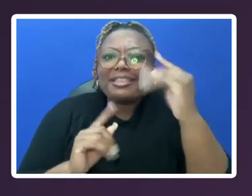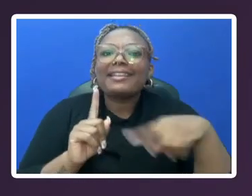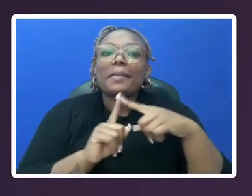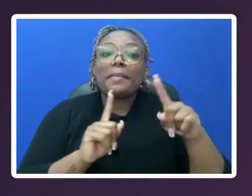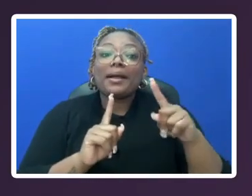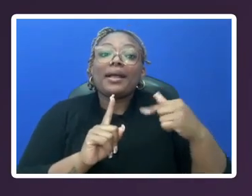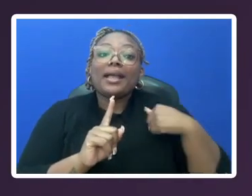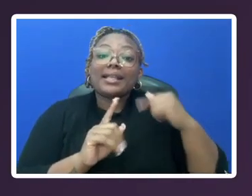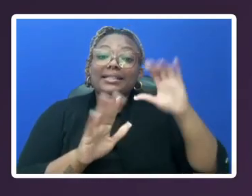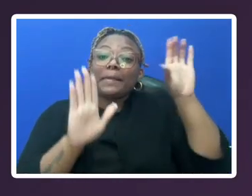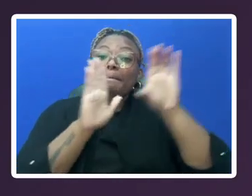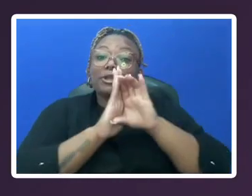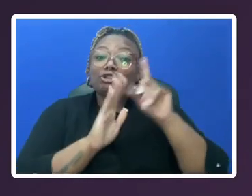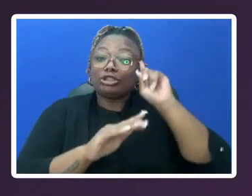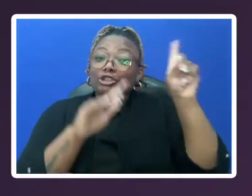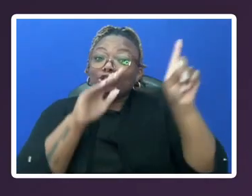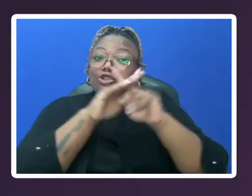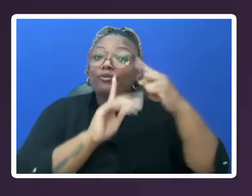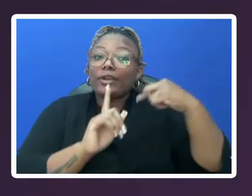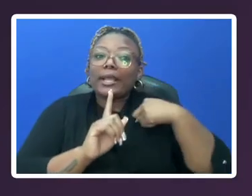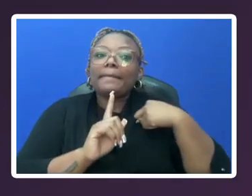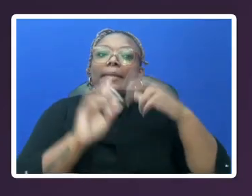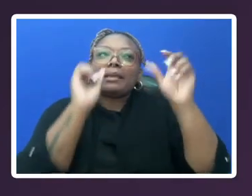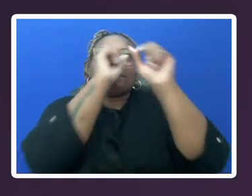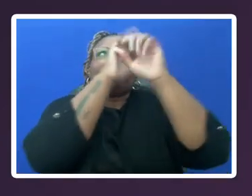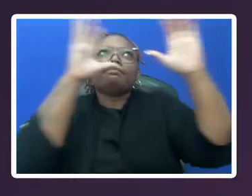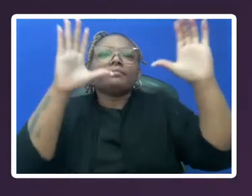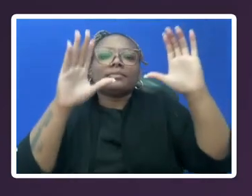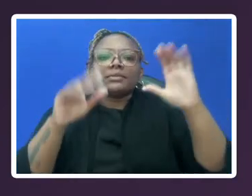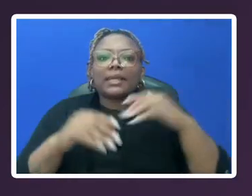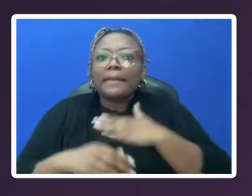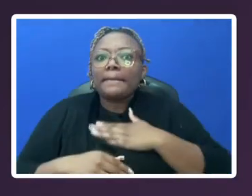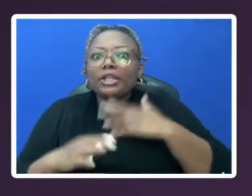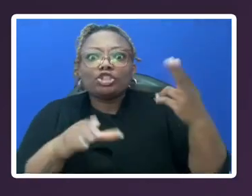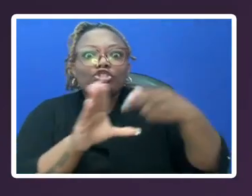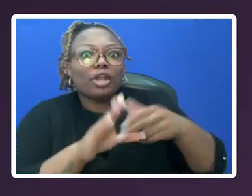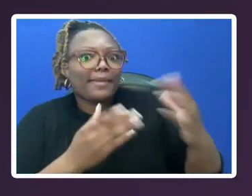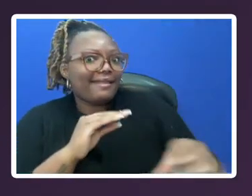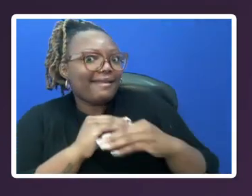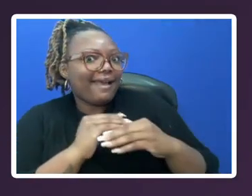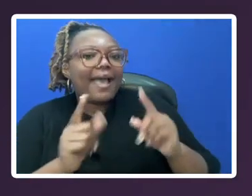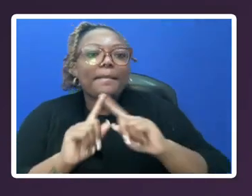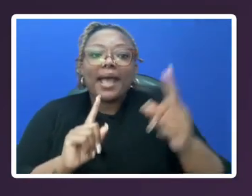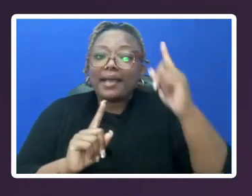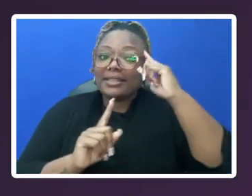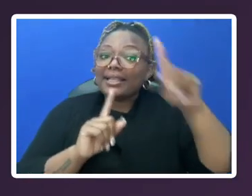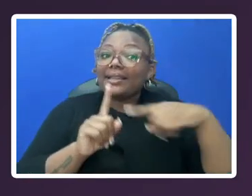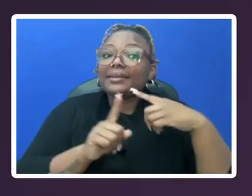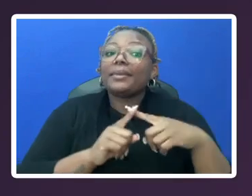mind -- Yadira, please jump in and add to this -- but I was thinking of the herring in the spring